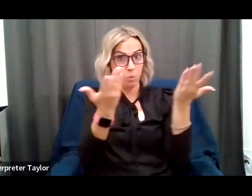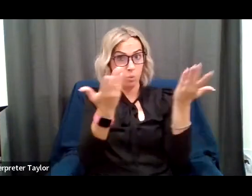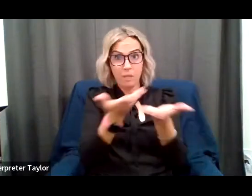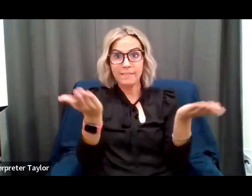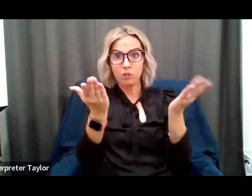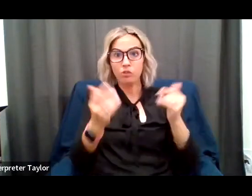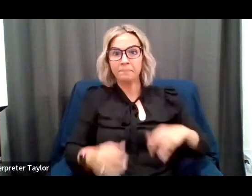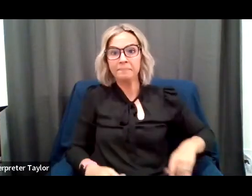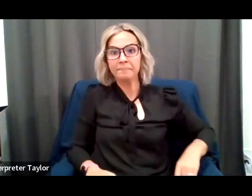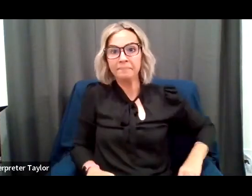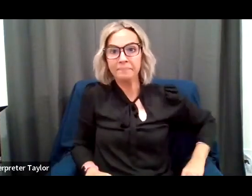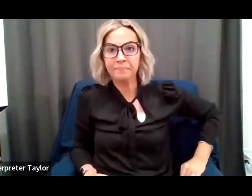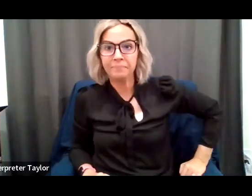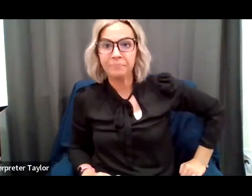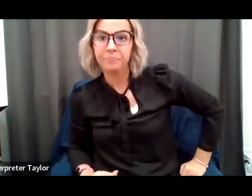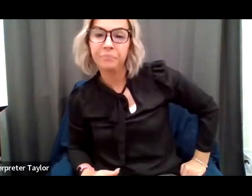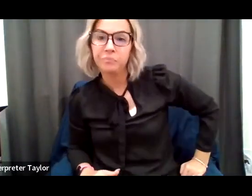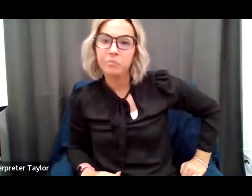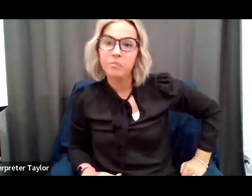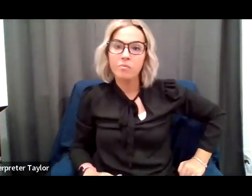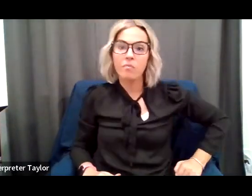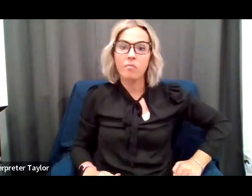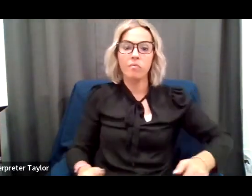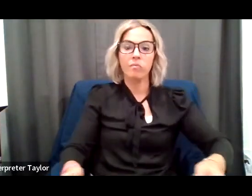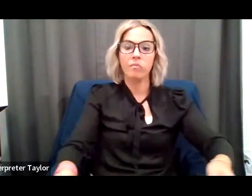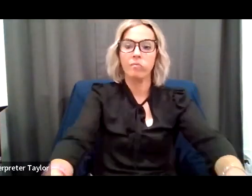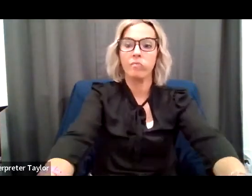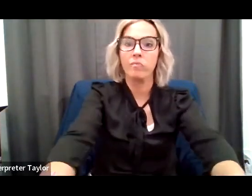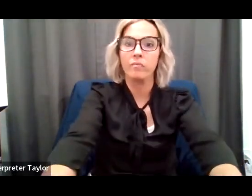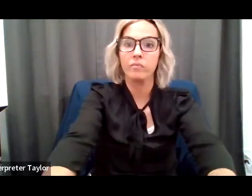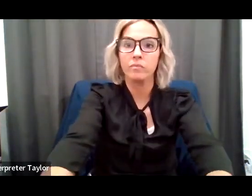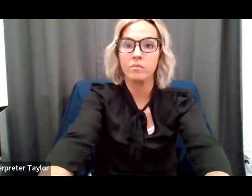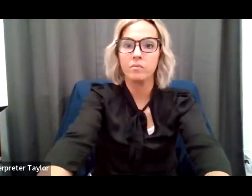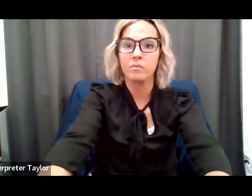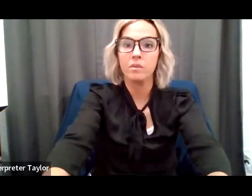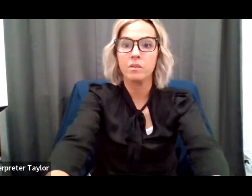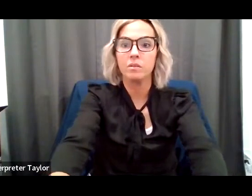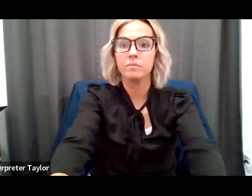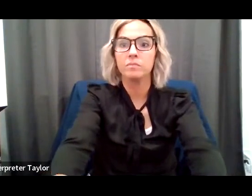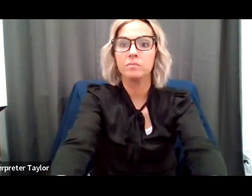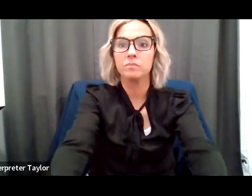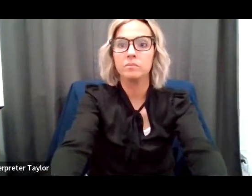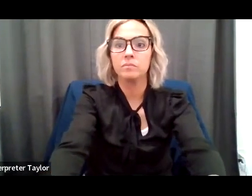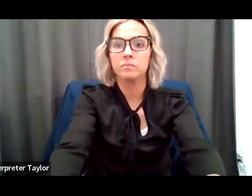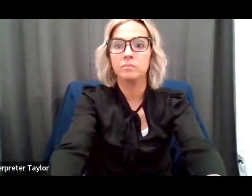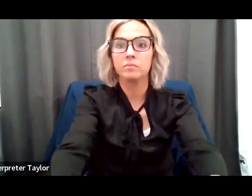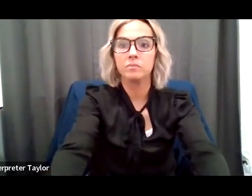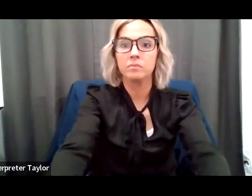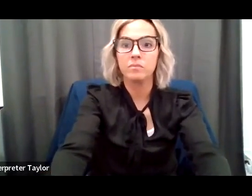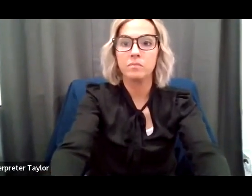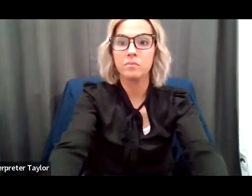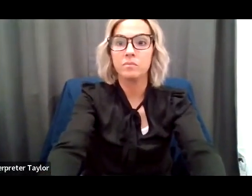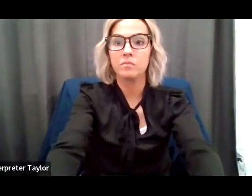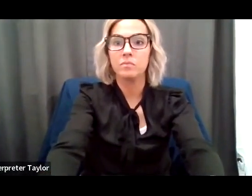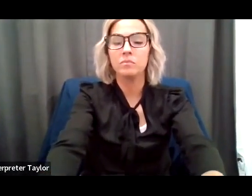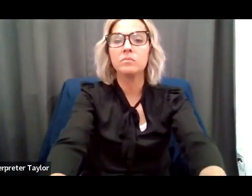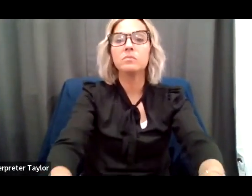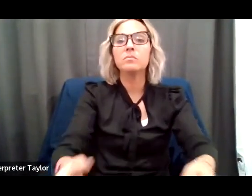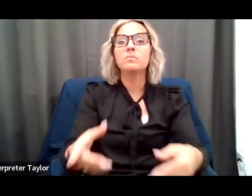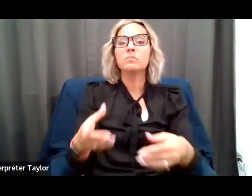And we also, uh, have